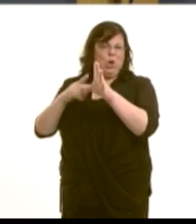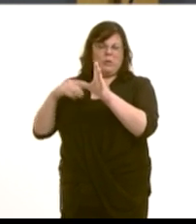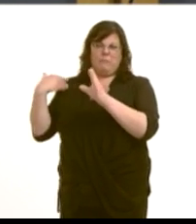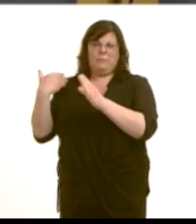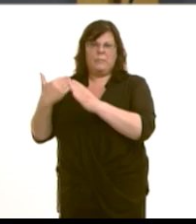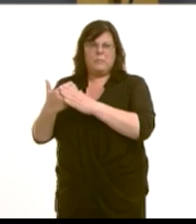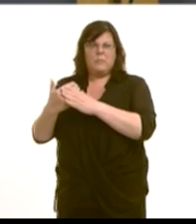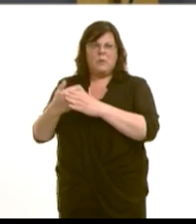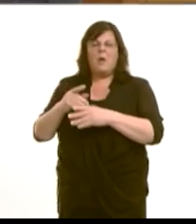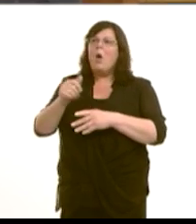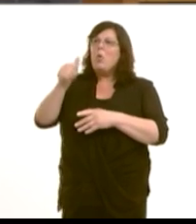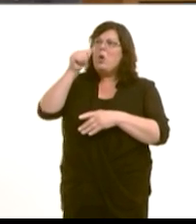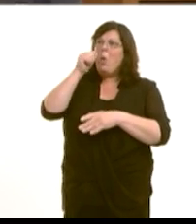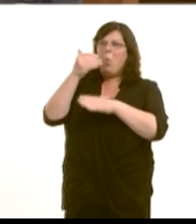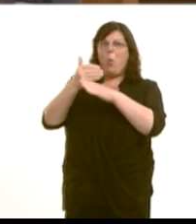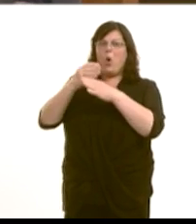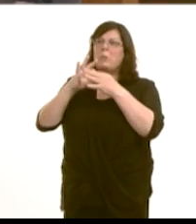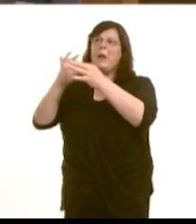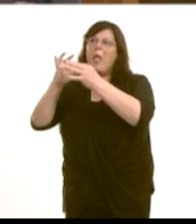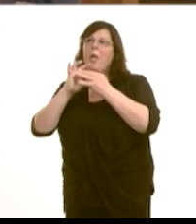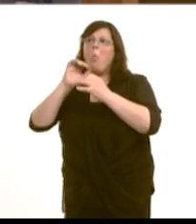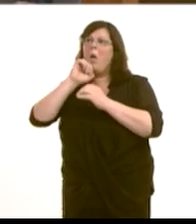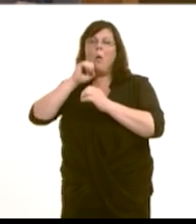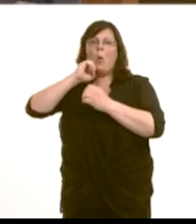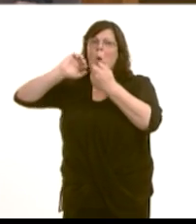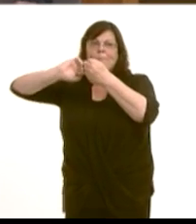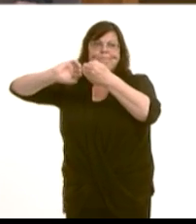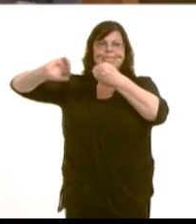All of a sudden, the drawbridge isnít going to be pulled up, but we have to understand